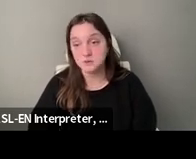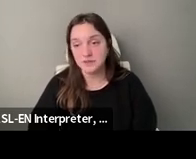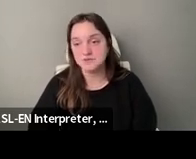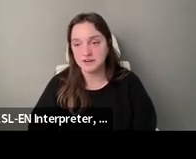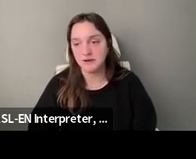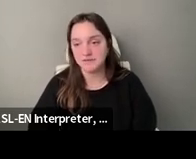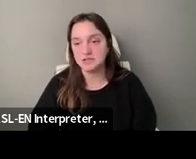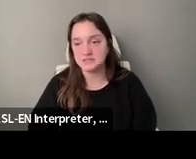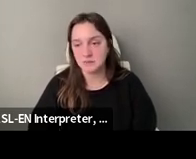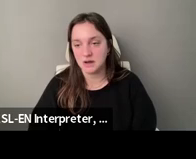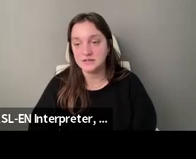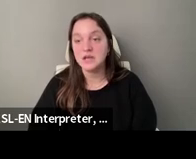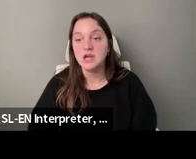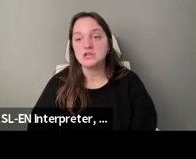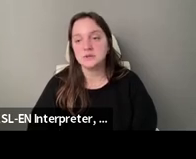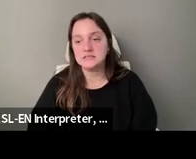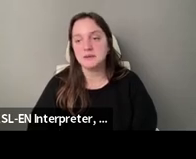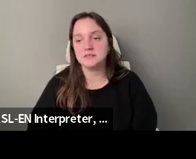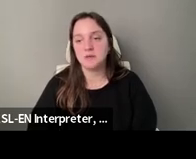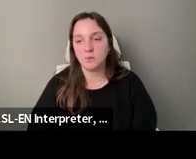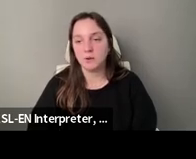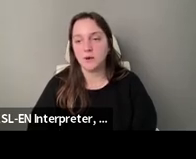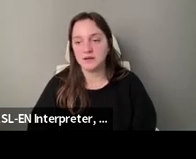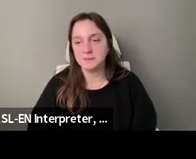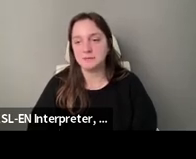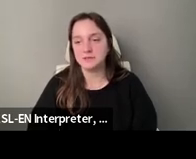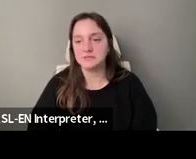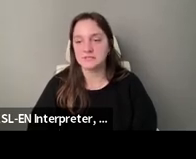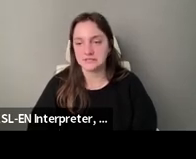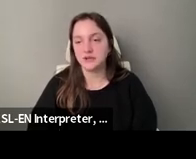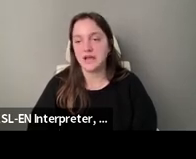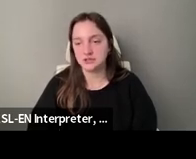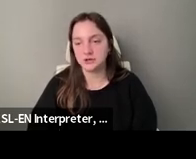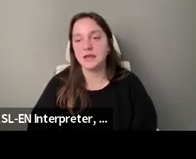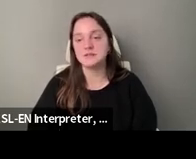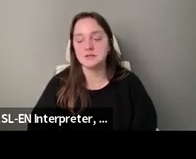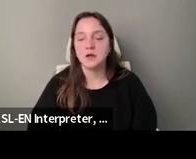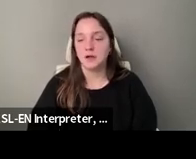mind. So this means that we wanted to be able to